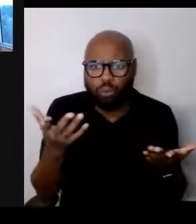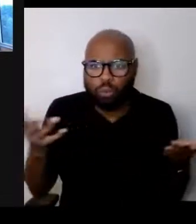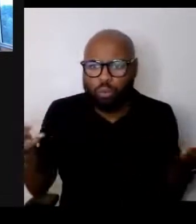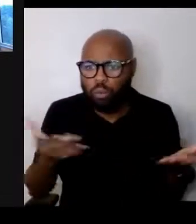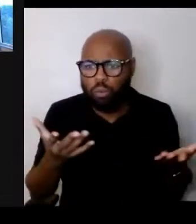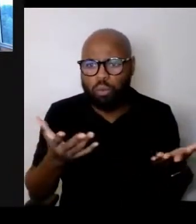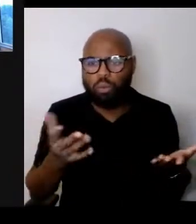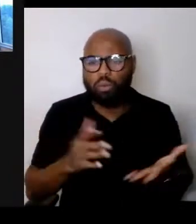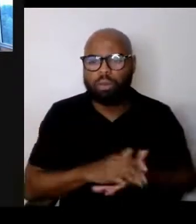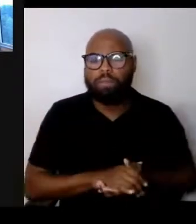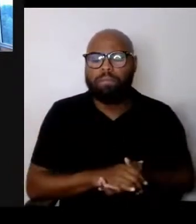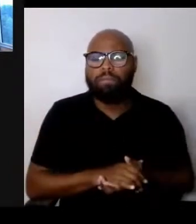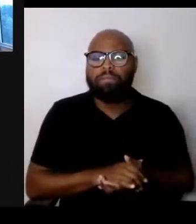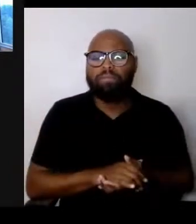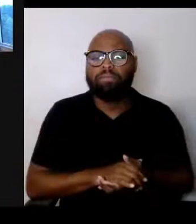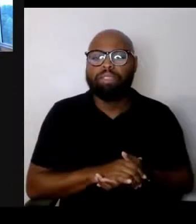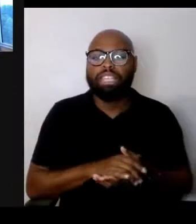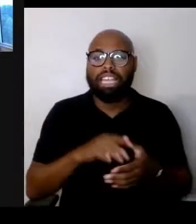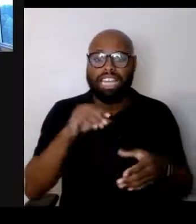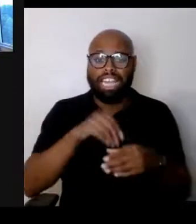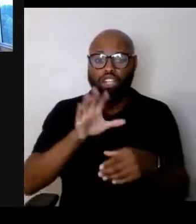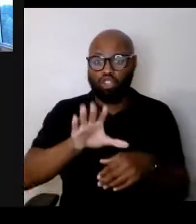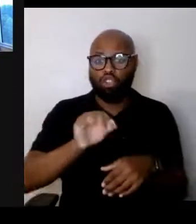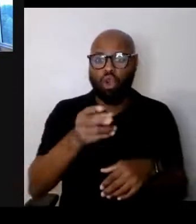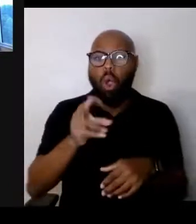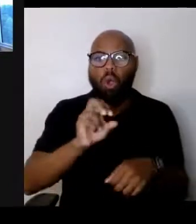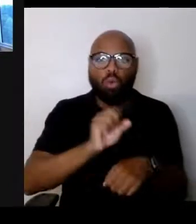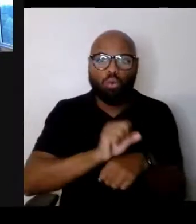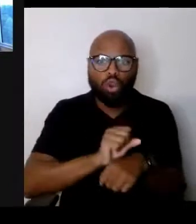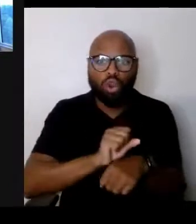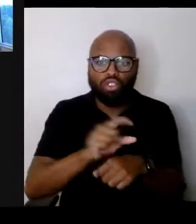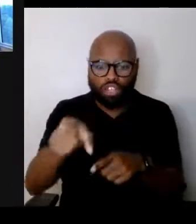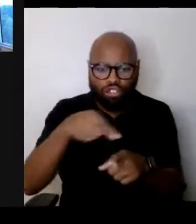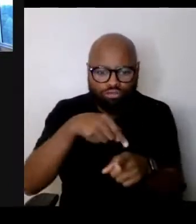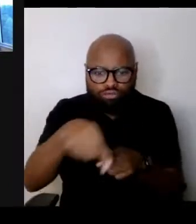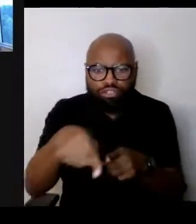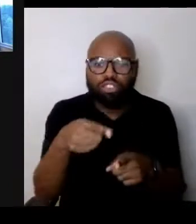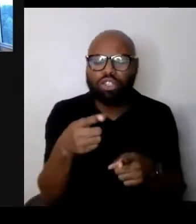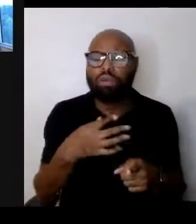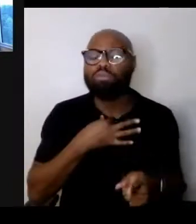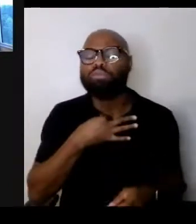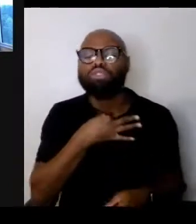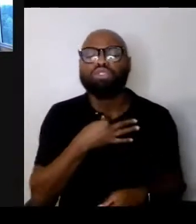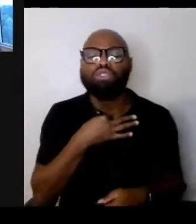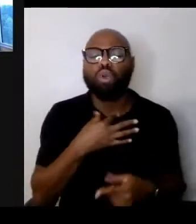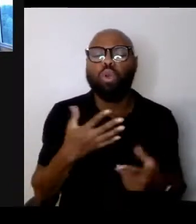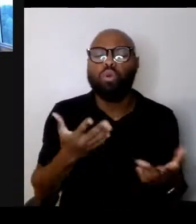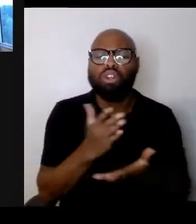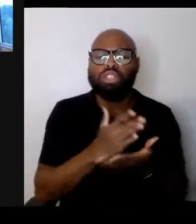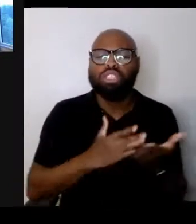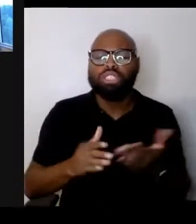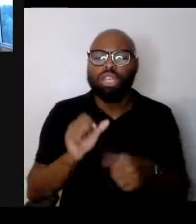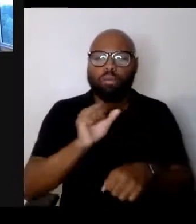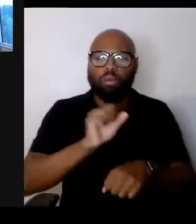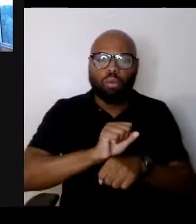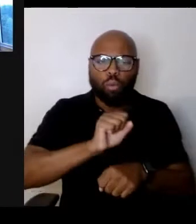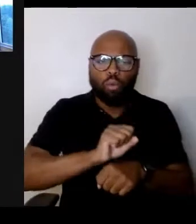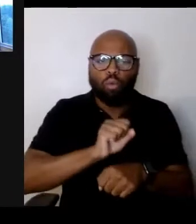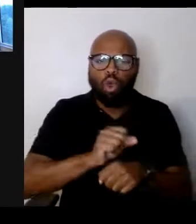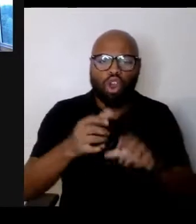In the work that you are doing, what are some of the work, the stories,